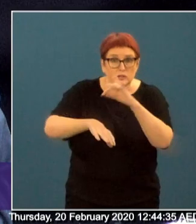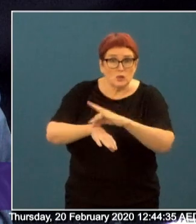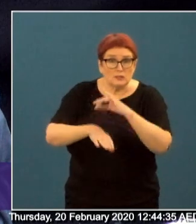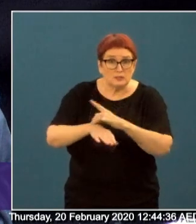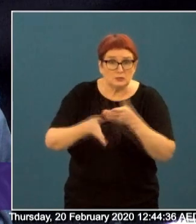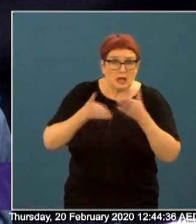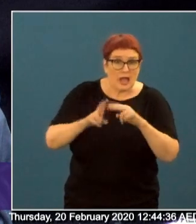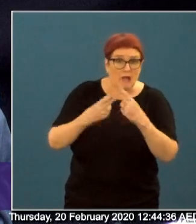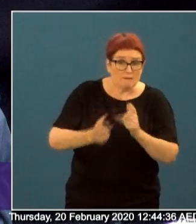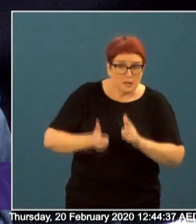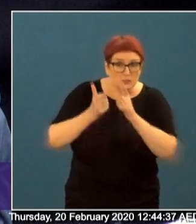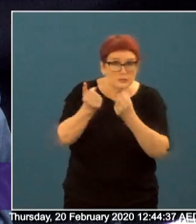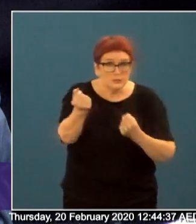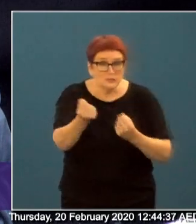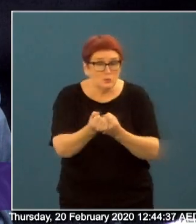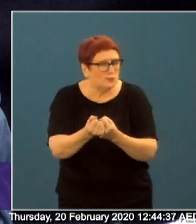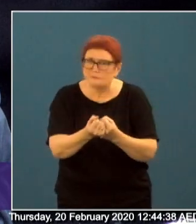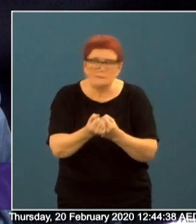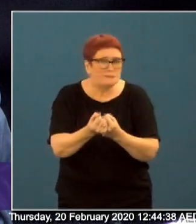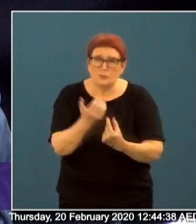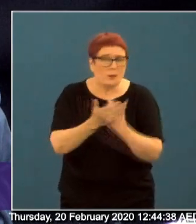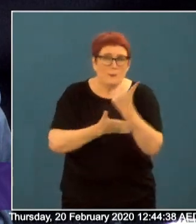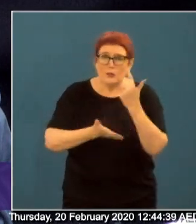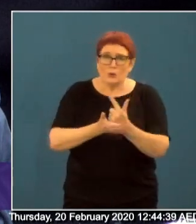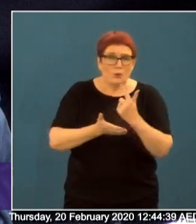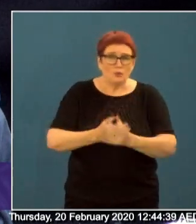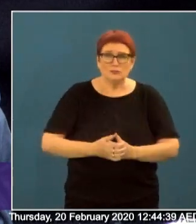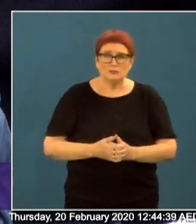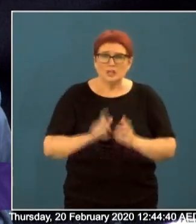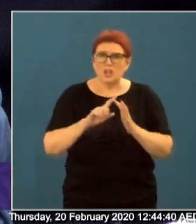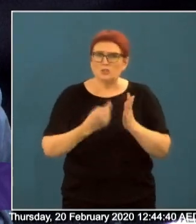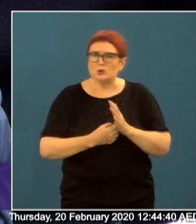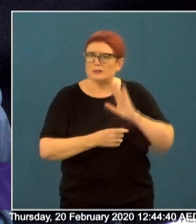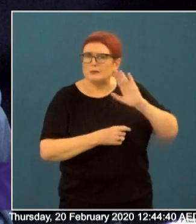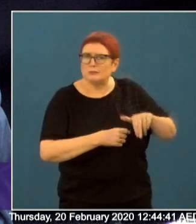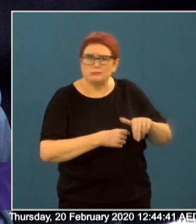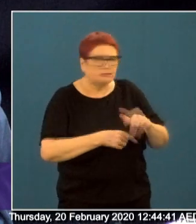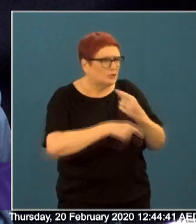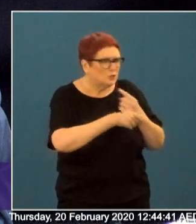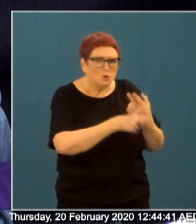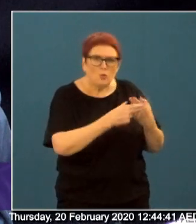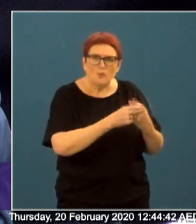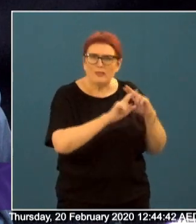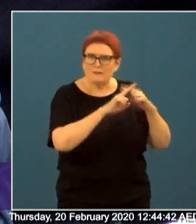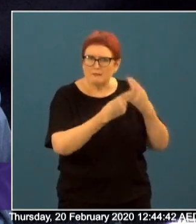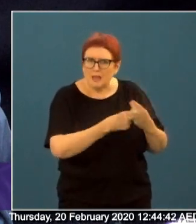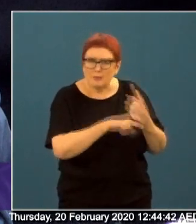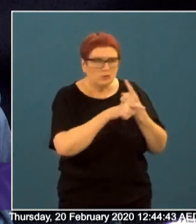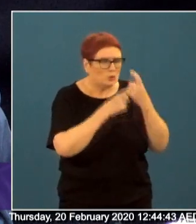and of valuing and listening to the opinions of those carers, where they need to express them on behalf... Yes. PROF TROLLOR: ...of that person,